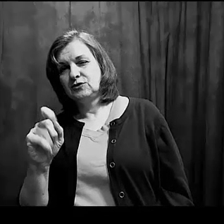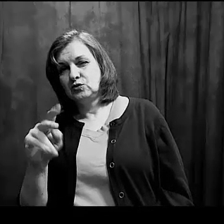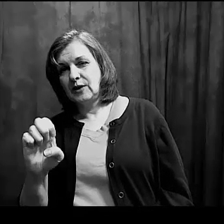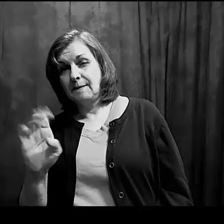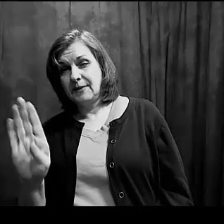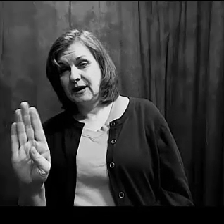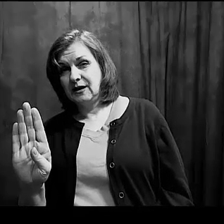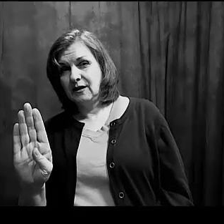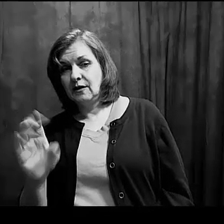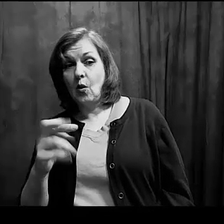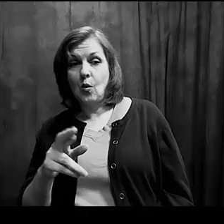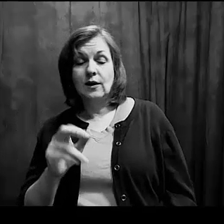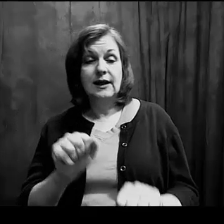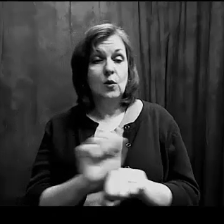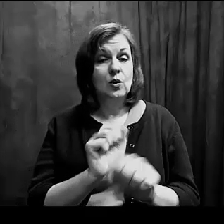so we have to look at